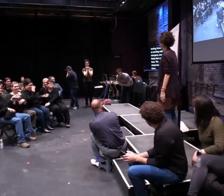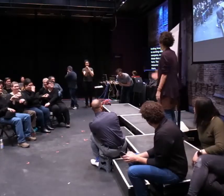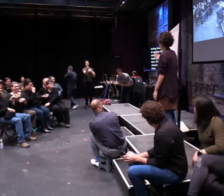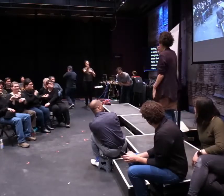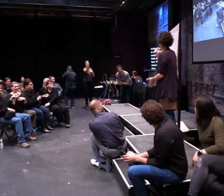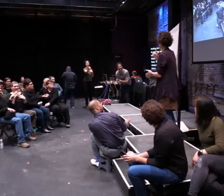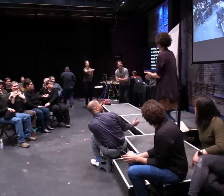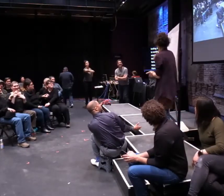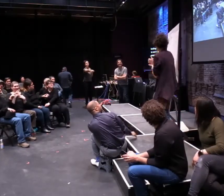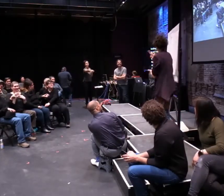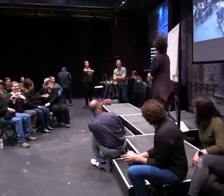Oh my.